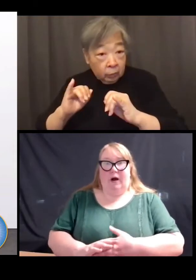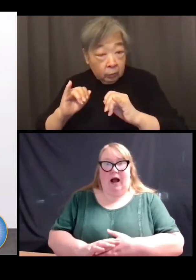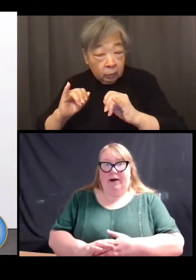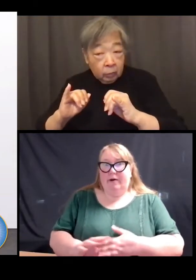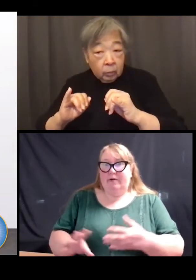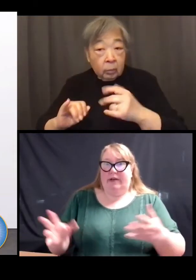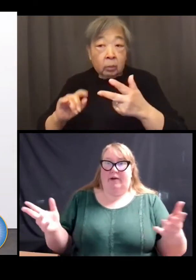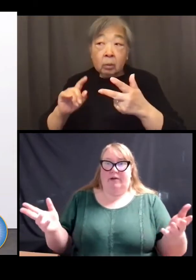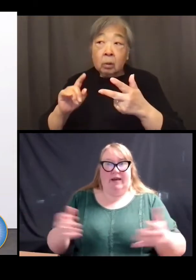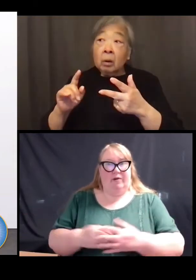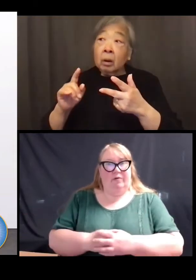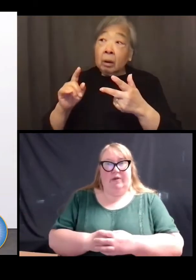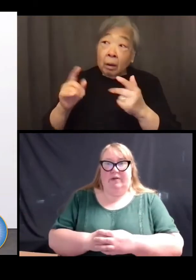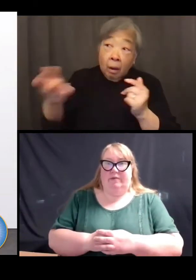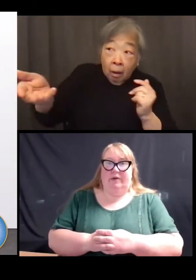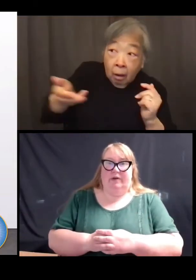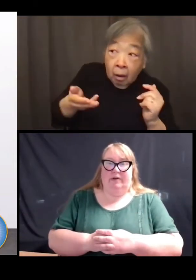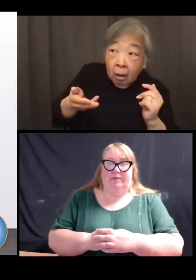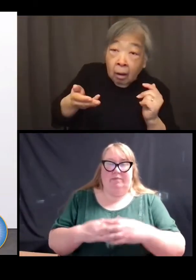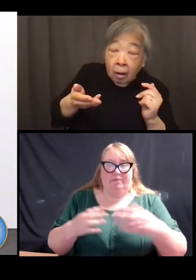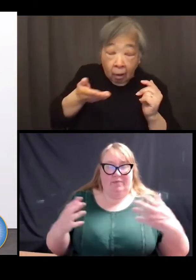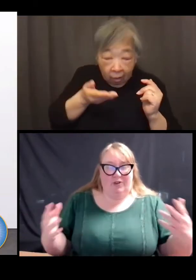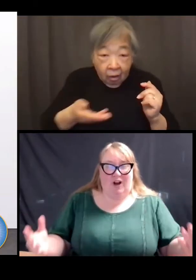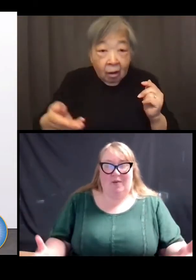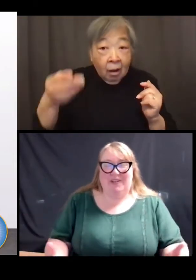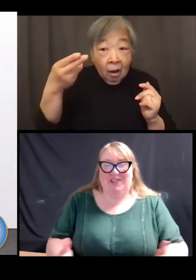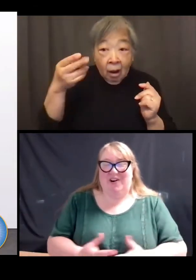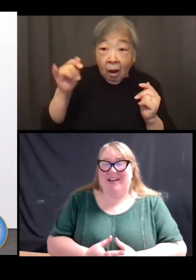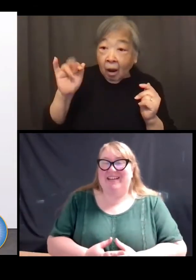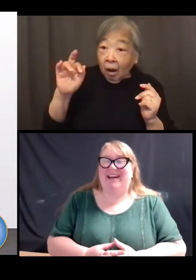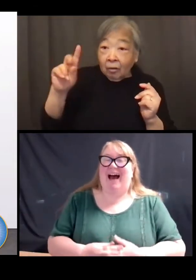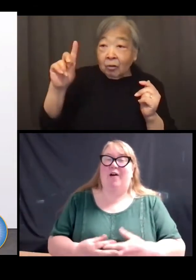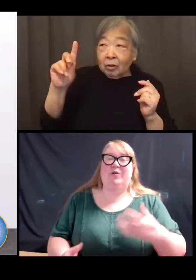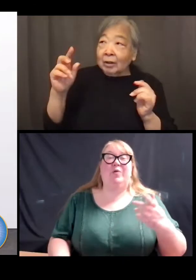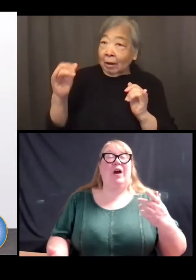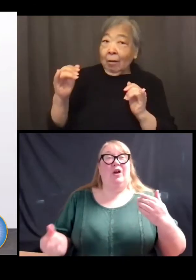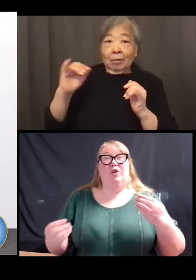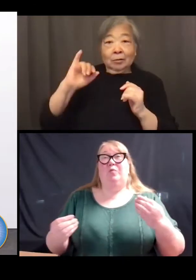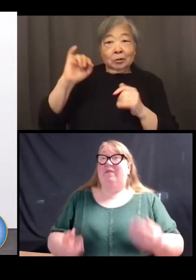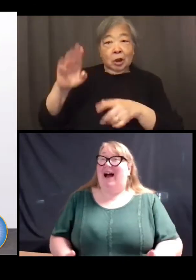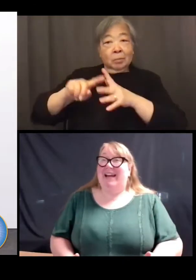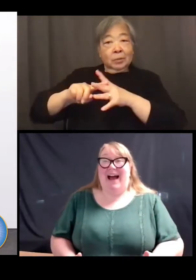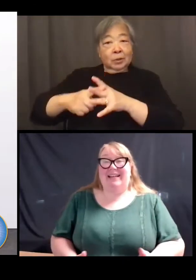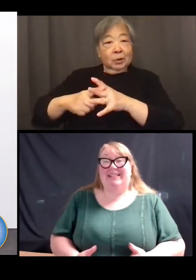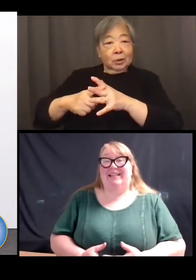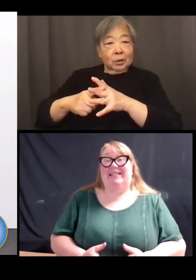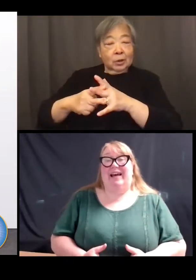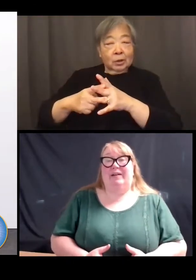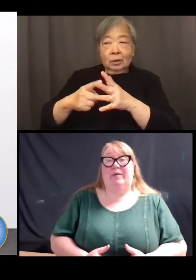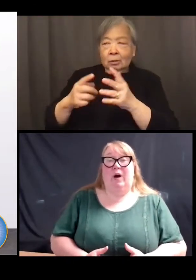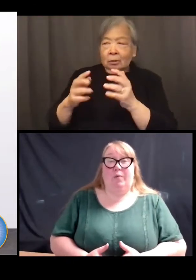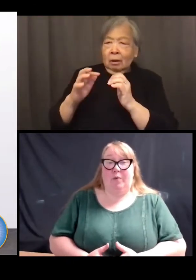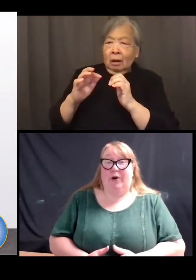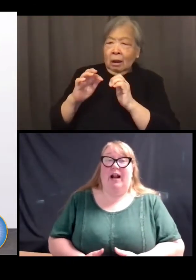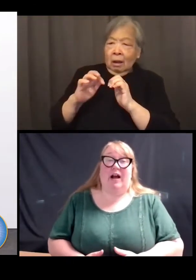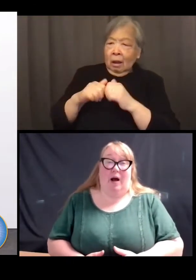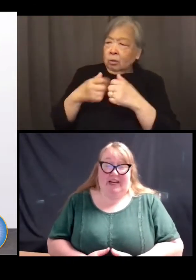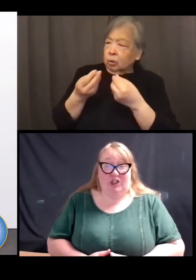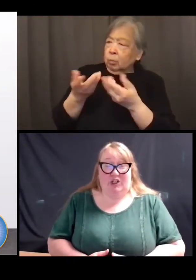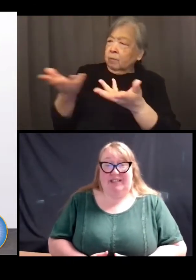are hired - - - now the job has started how do you provide access and appropriate accommodations